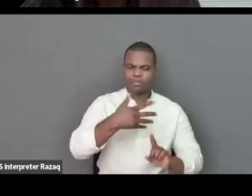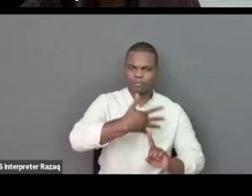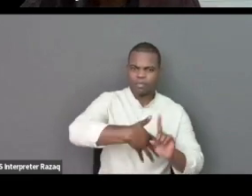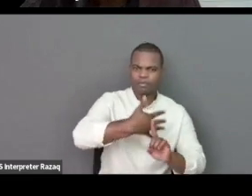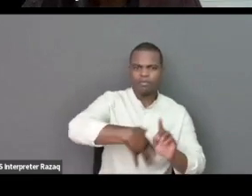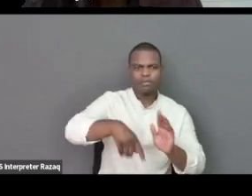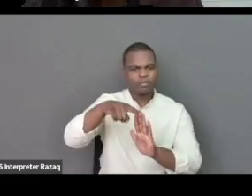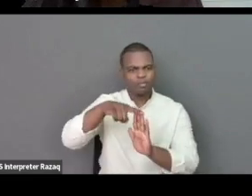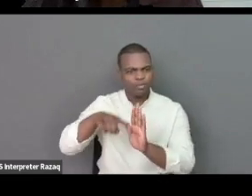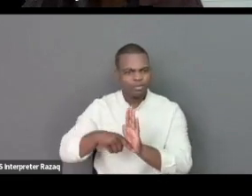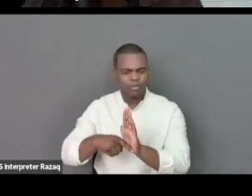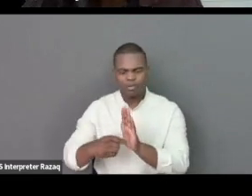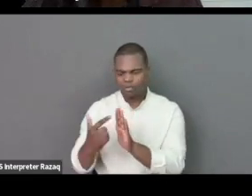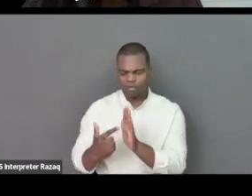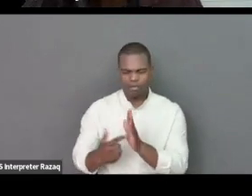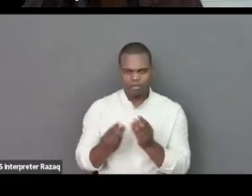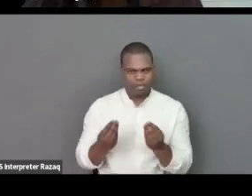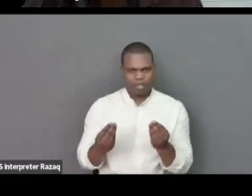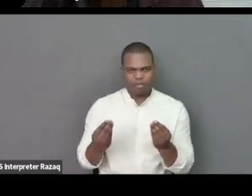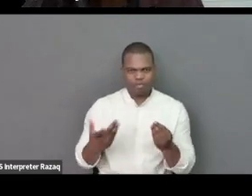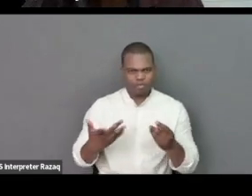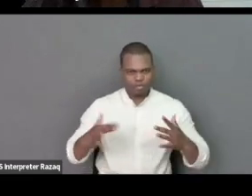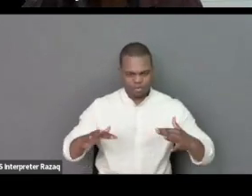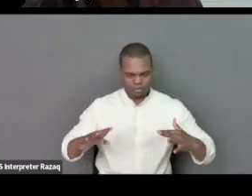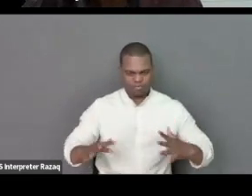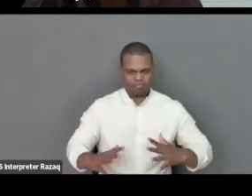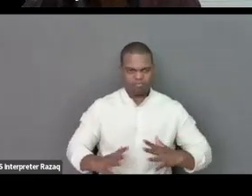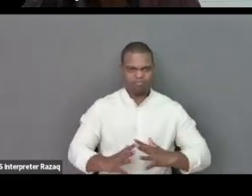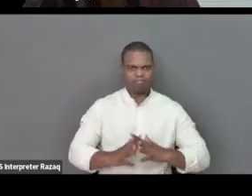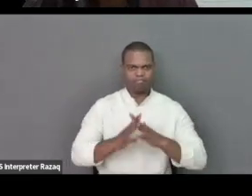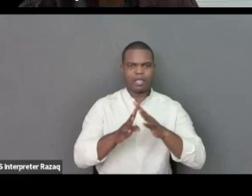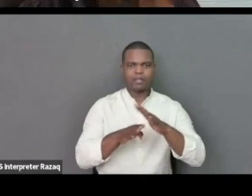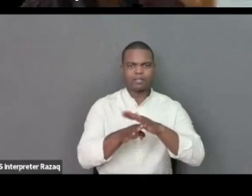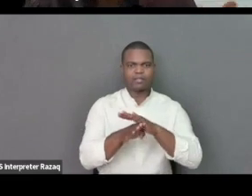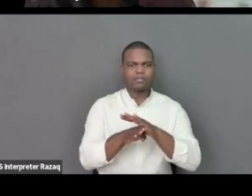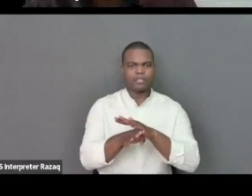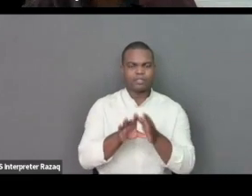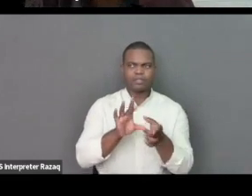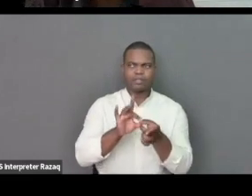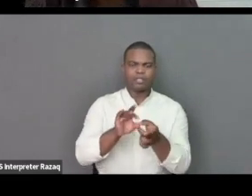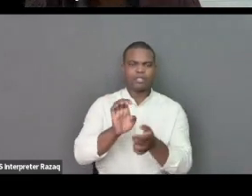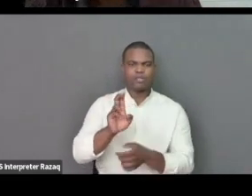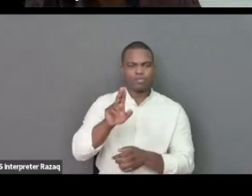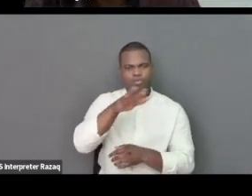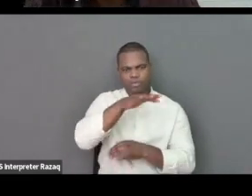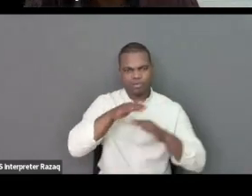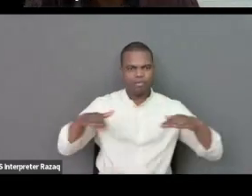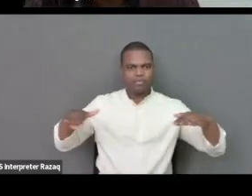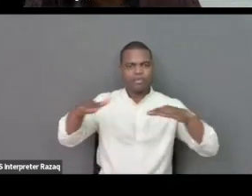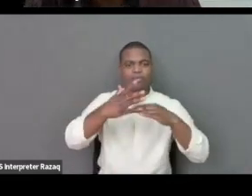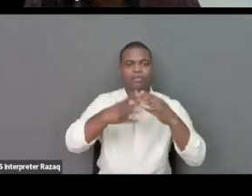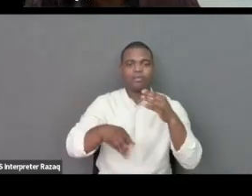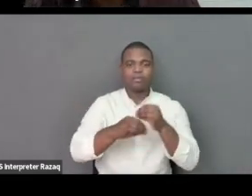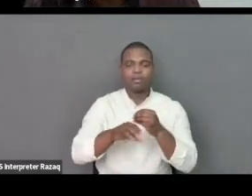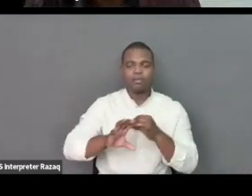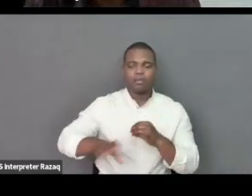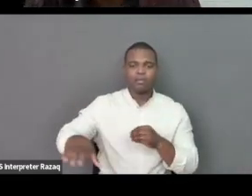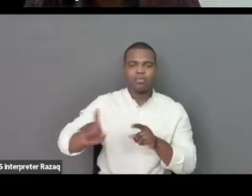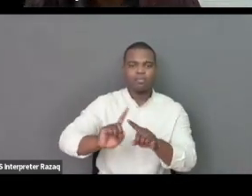parallel, equal laws themselves. So, in each member state for public sector, but it is an obligation to make their websites and